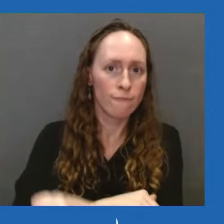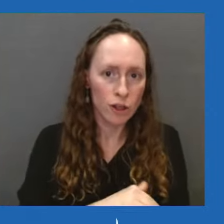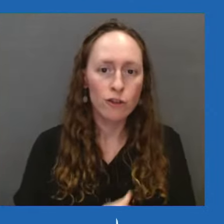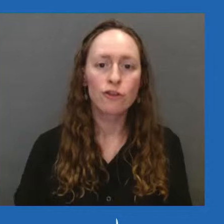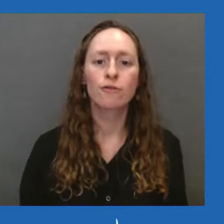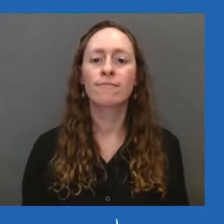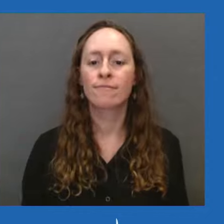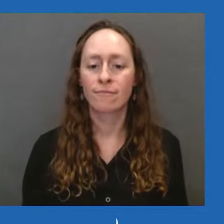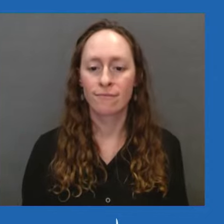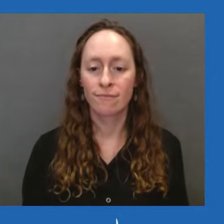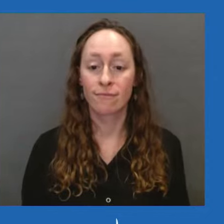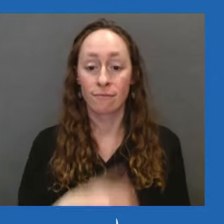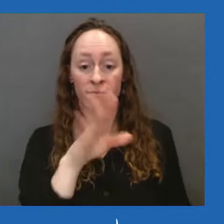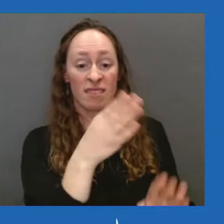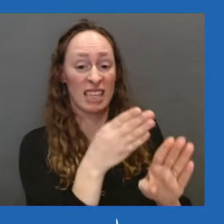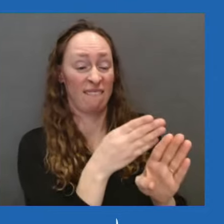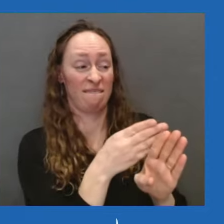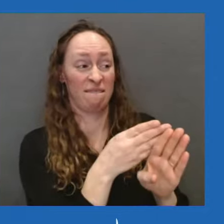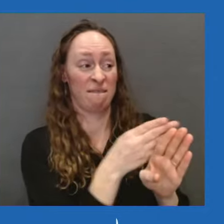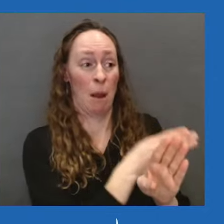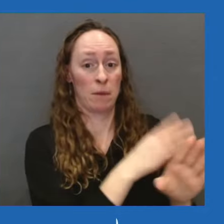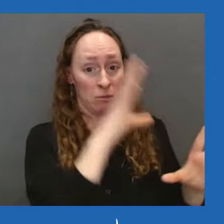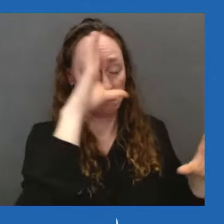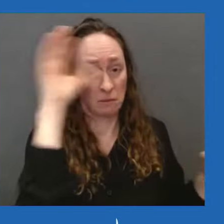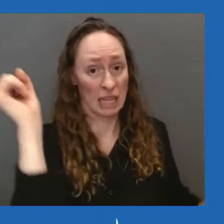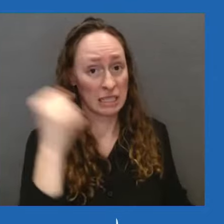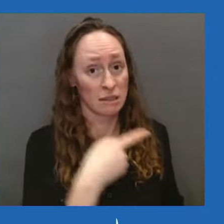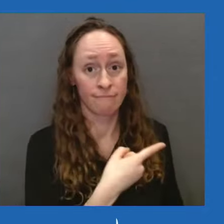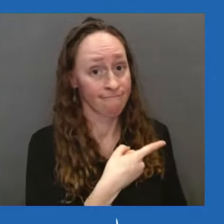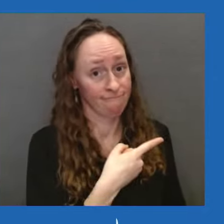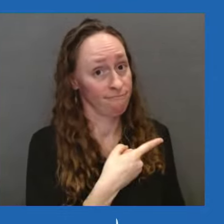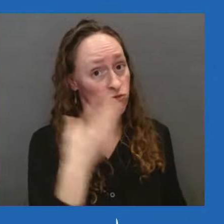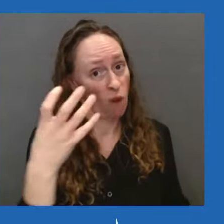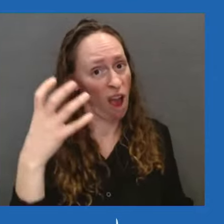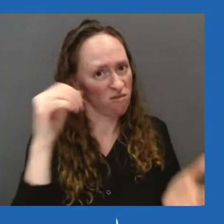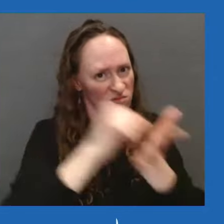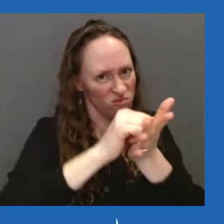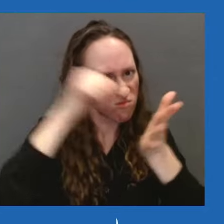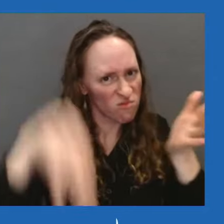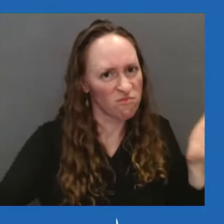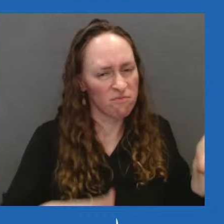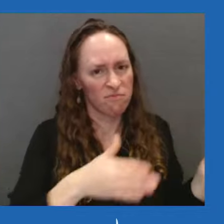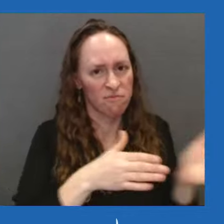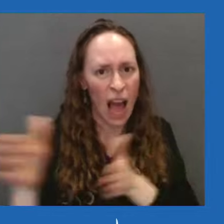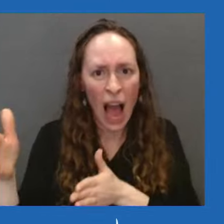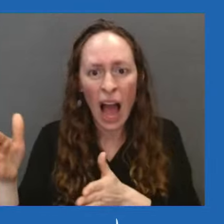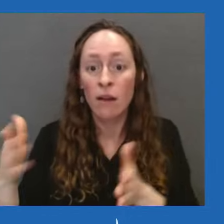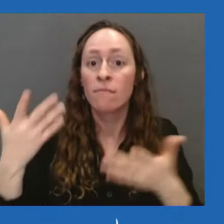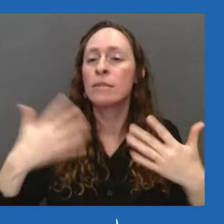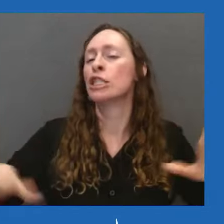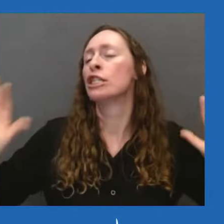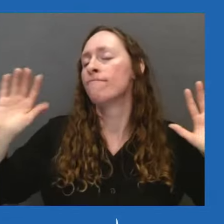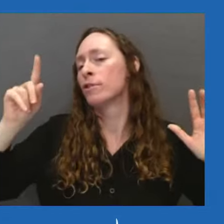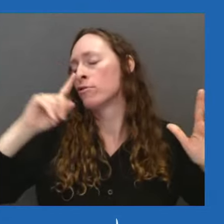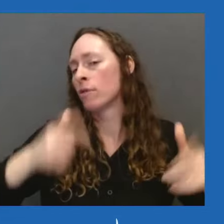For Latinos, it would go up by 15 percent. Folks, this -- this is not your father's Republican party. Like I said, I made a promise